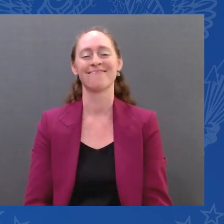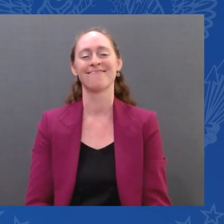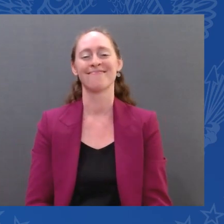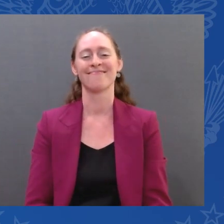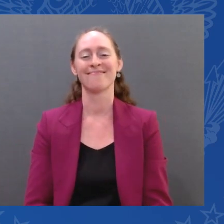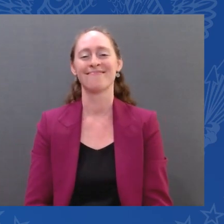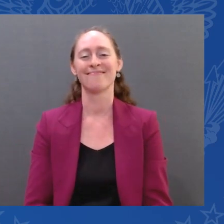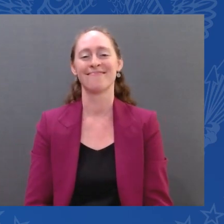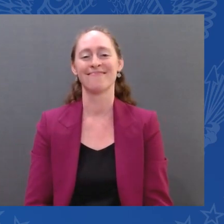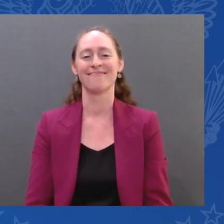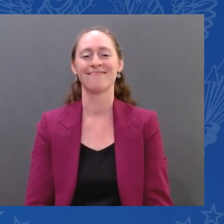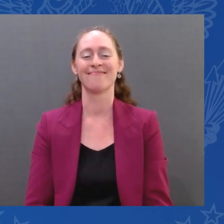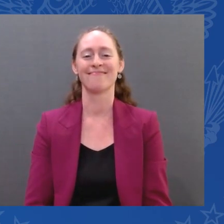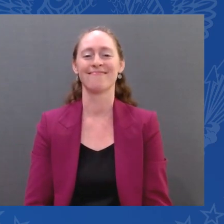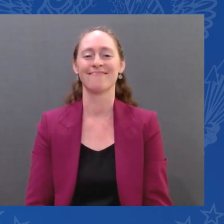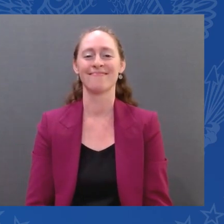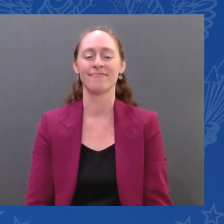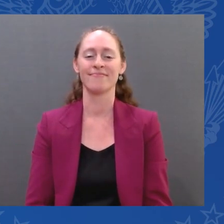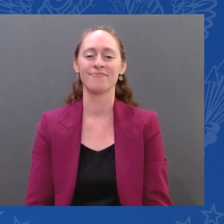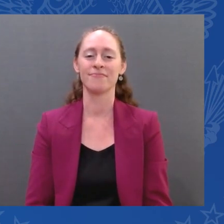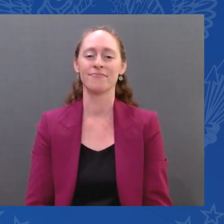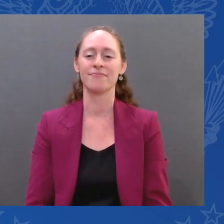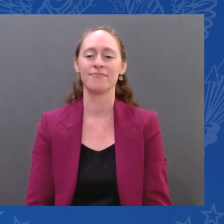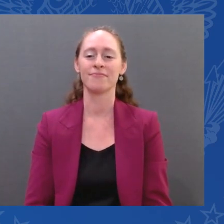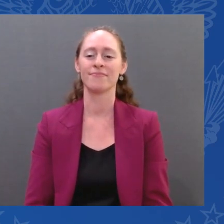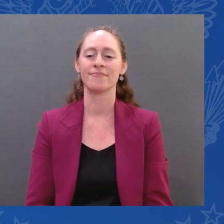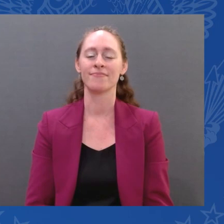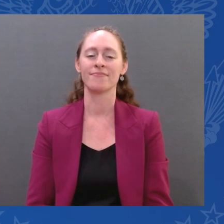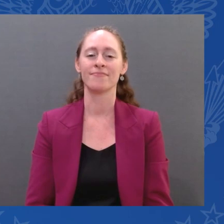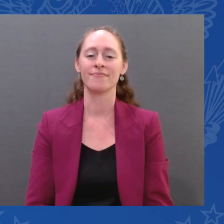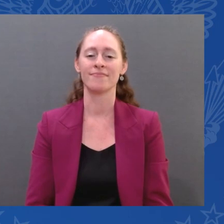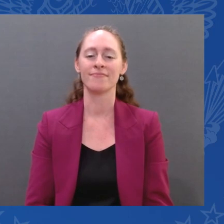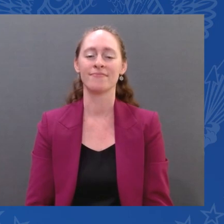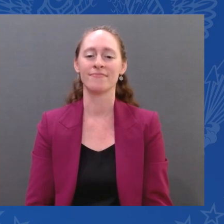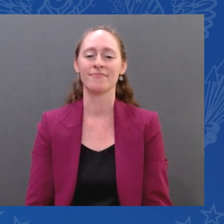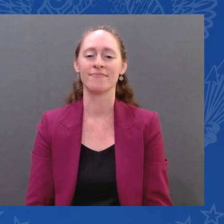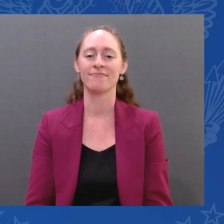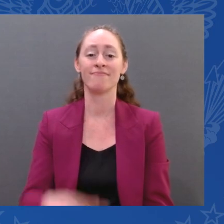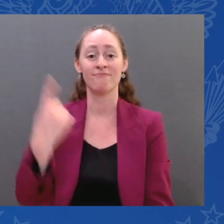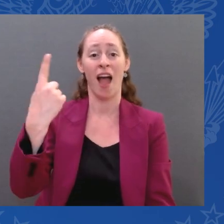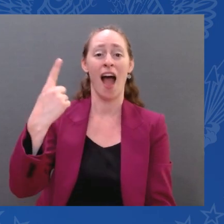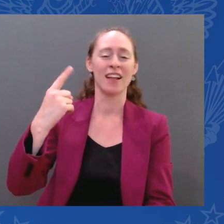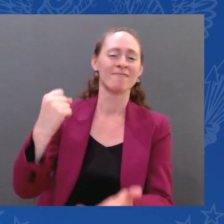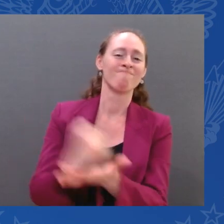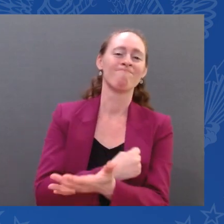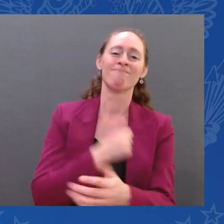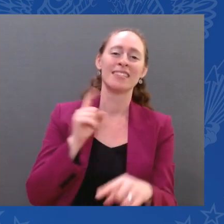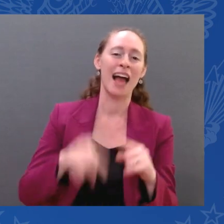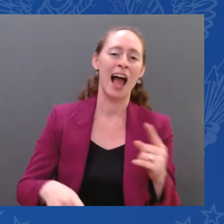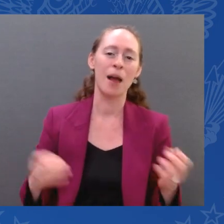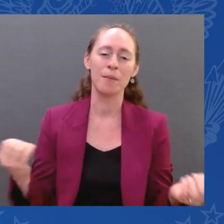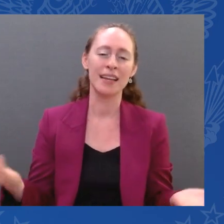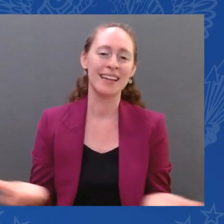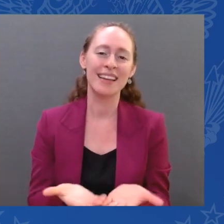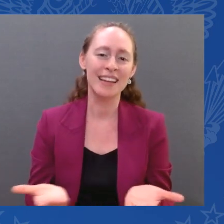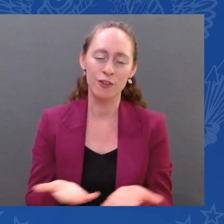And the man who couldn't be here today but wants to be -- wanted to be Denzel Washington, one of our greatest actors in American history.